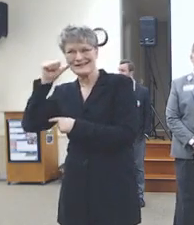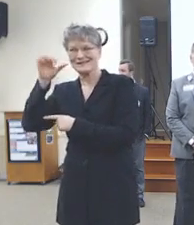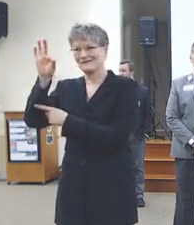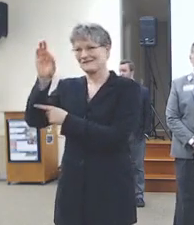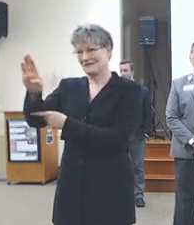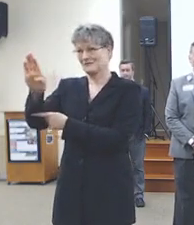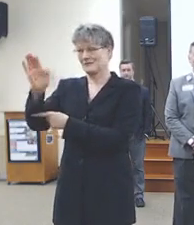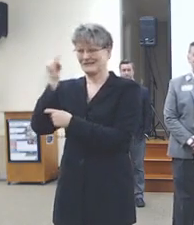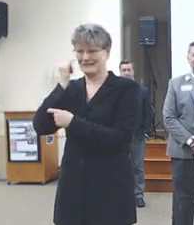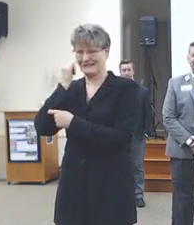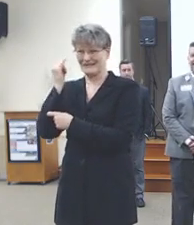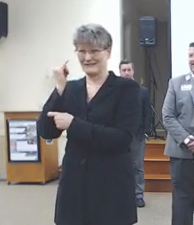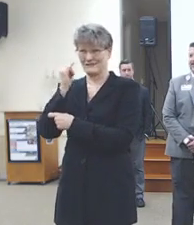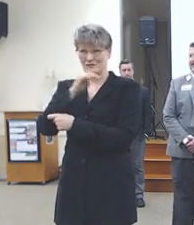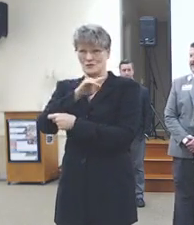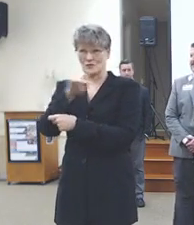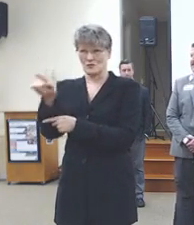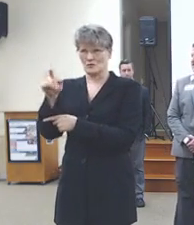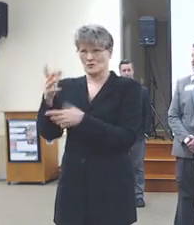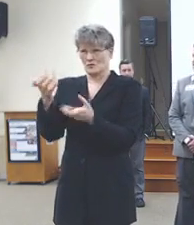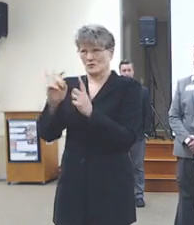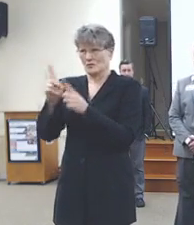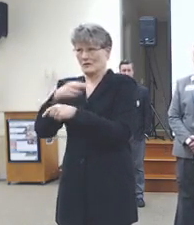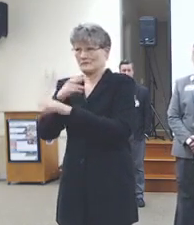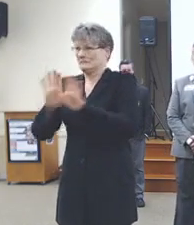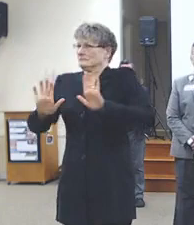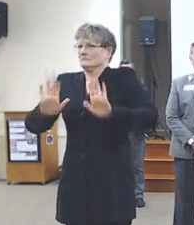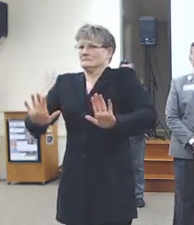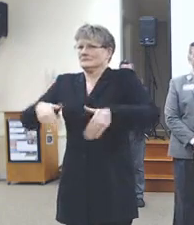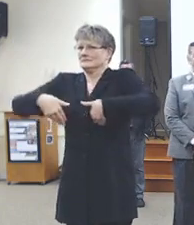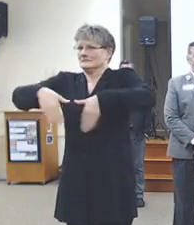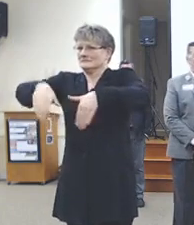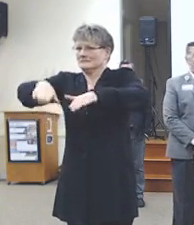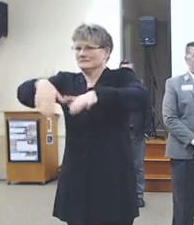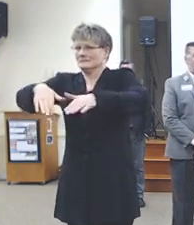people to stay away and really the intent behind that is if you're a if